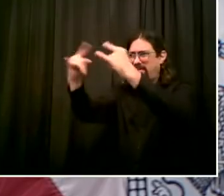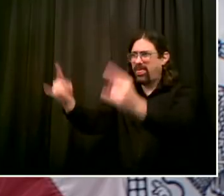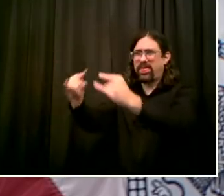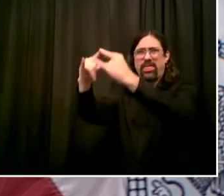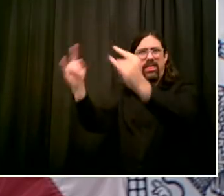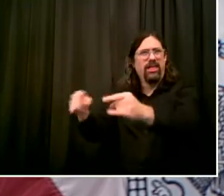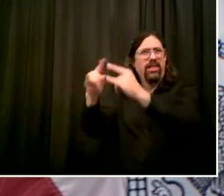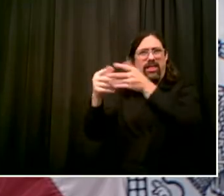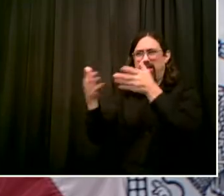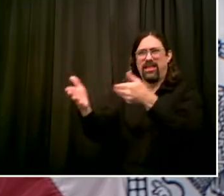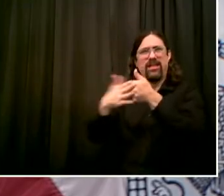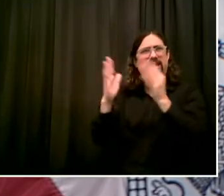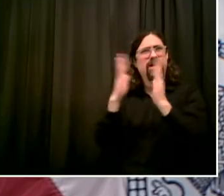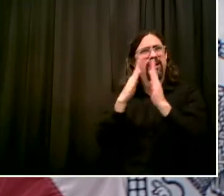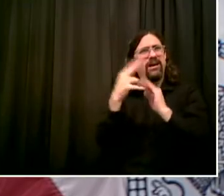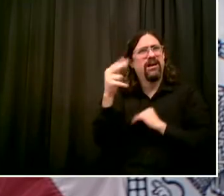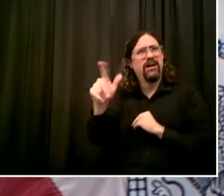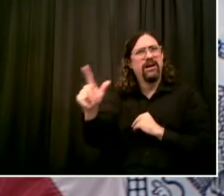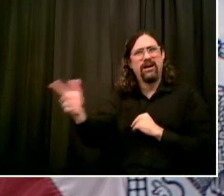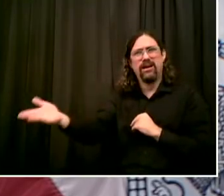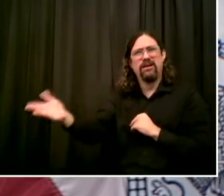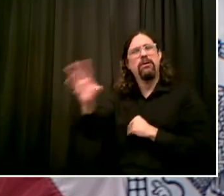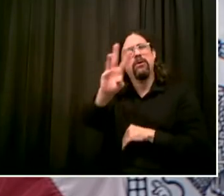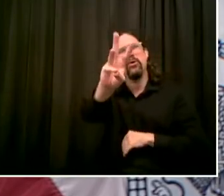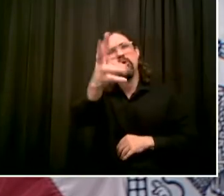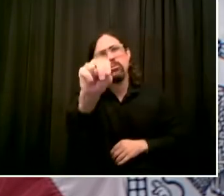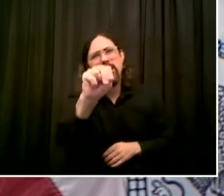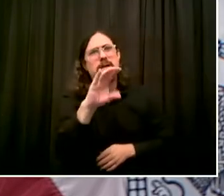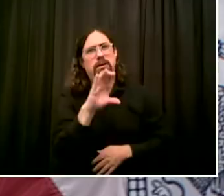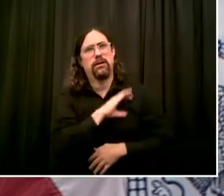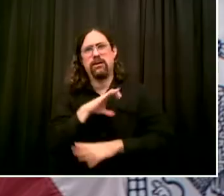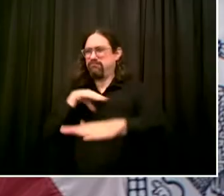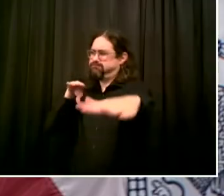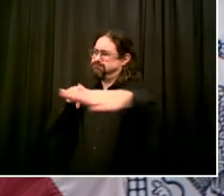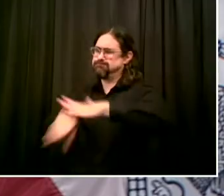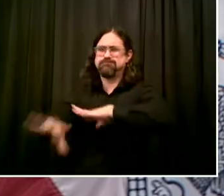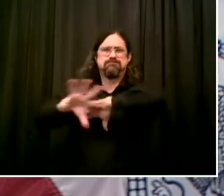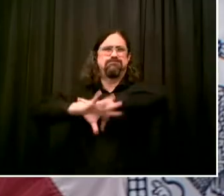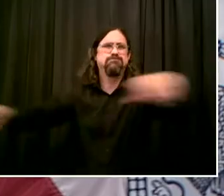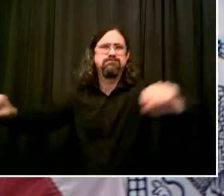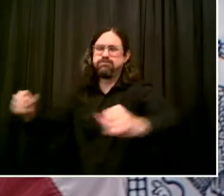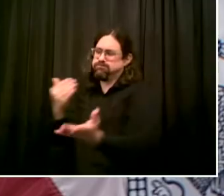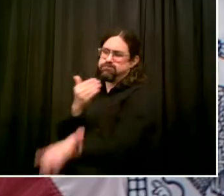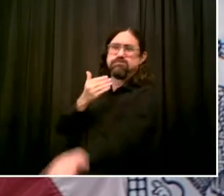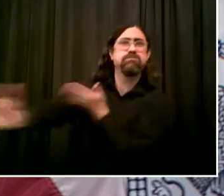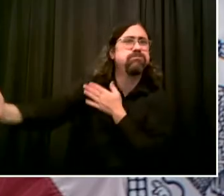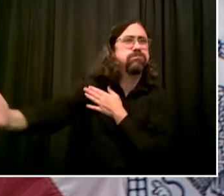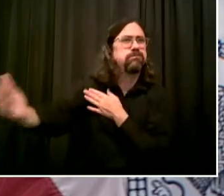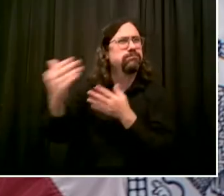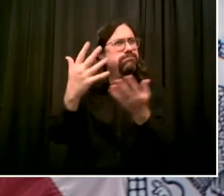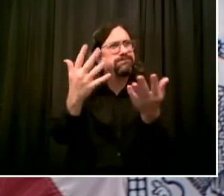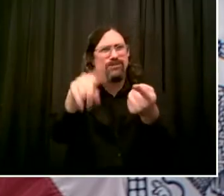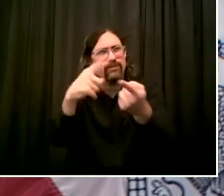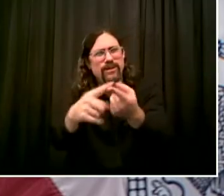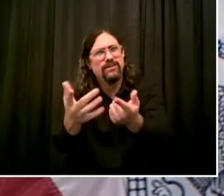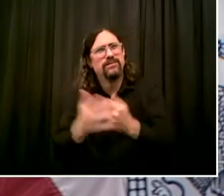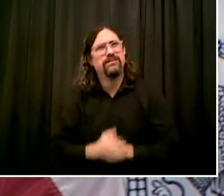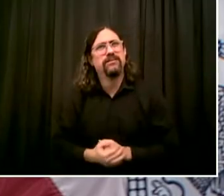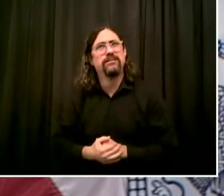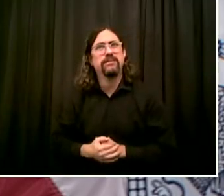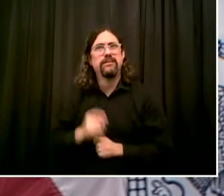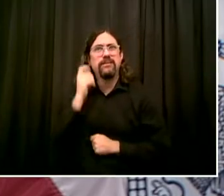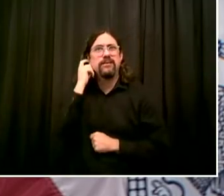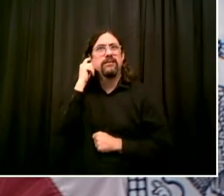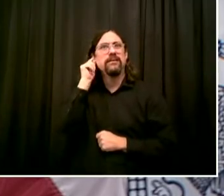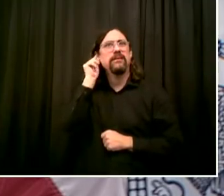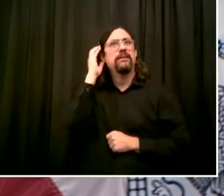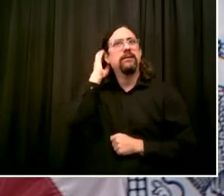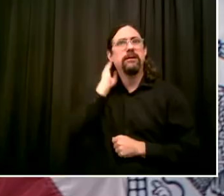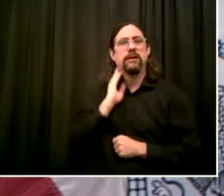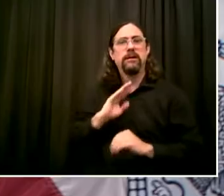ENCAMPMENTS?